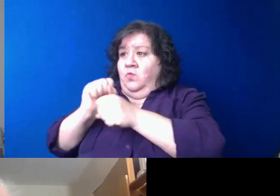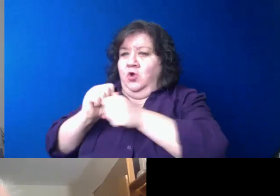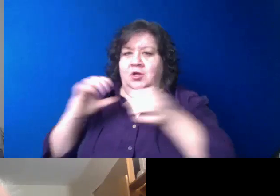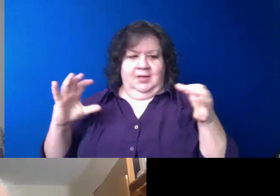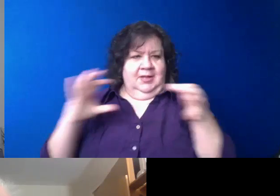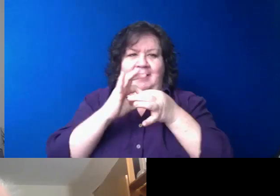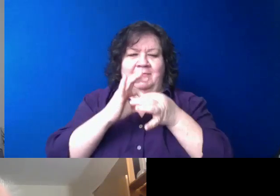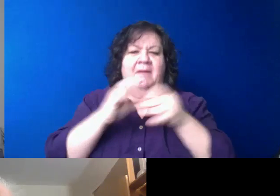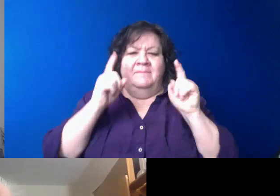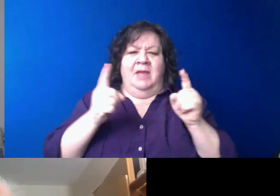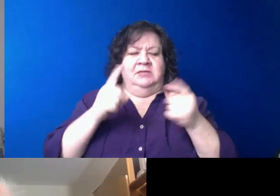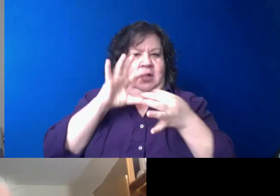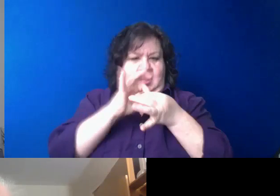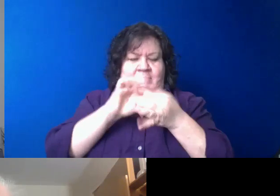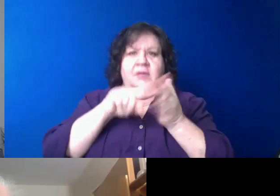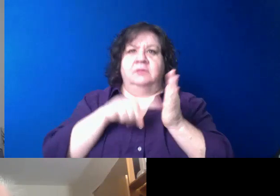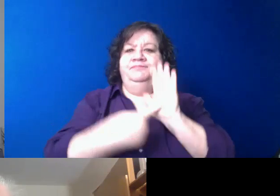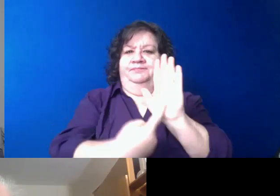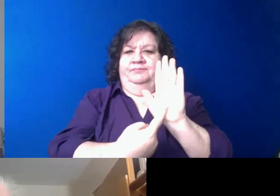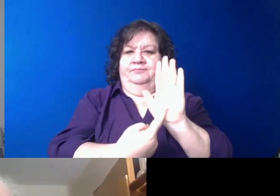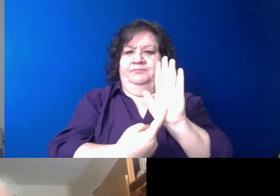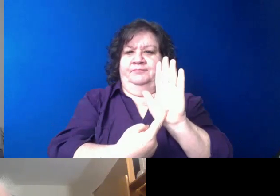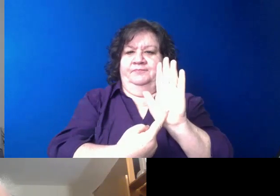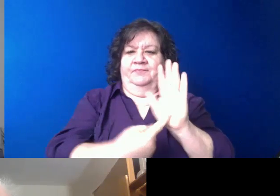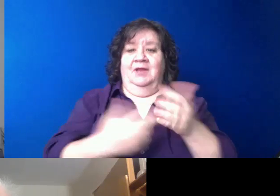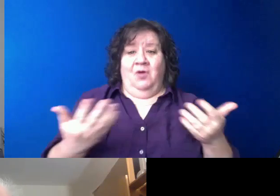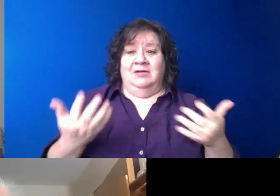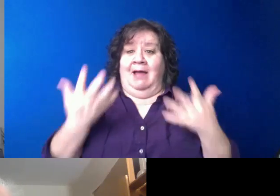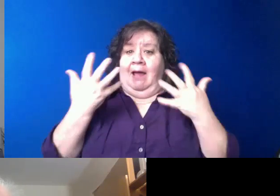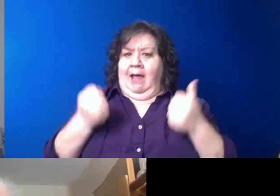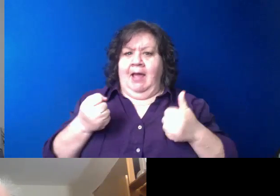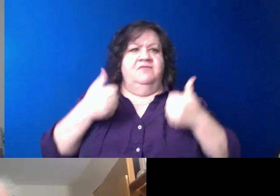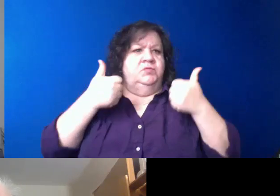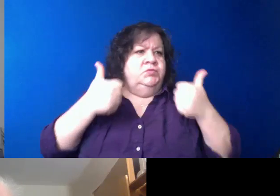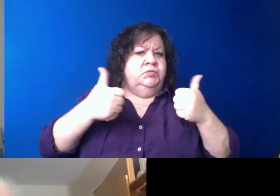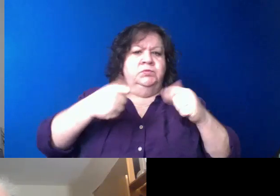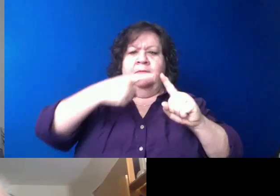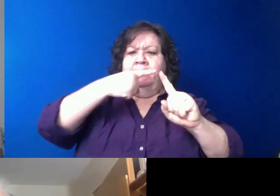what a kind of a a movement looks like that from a from a global bird's eye perspective so i think